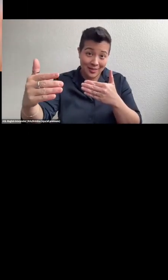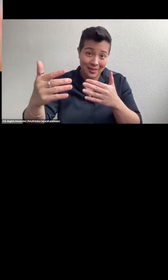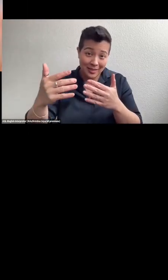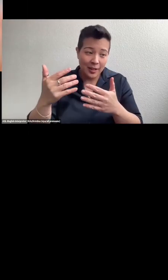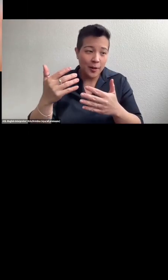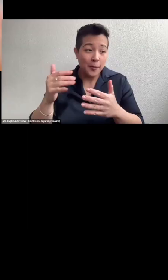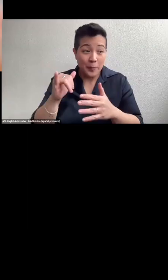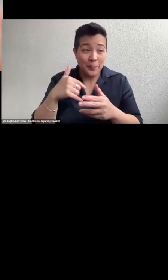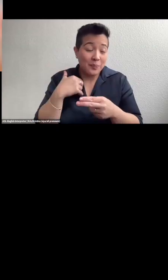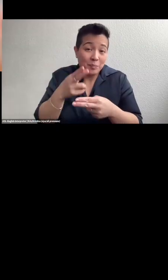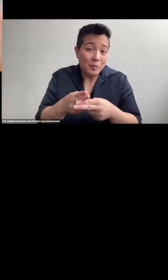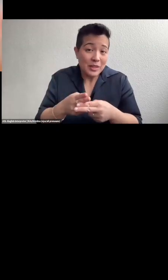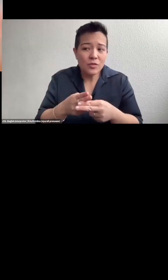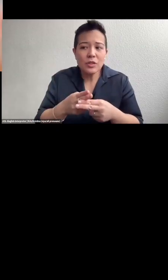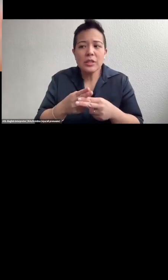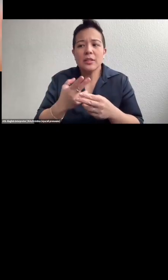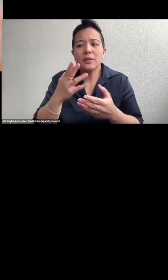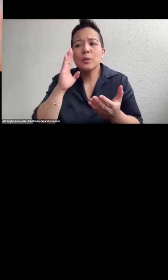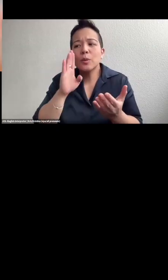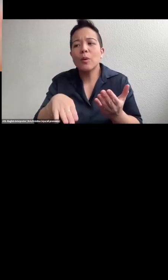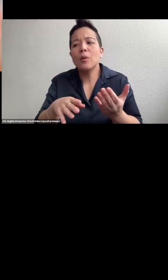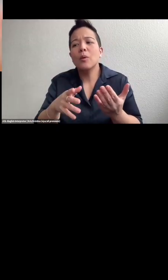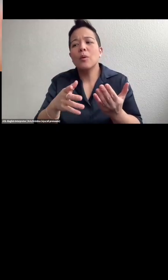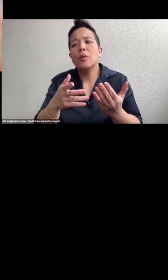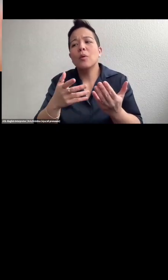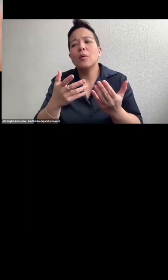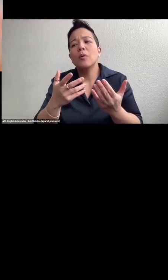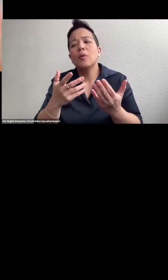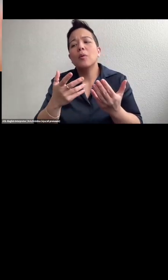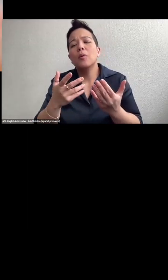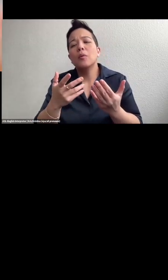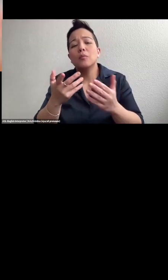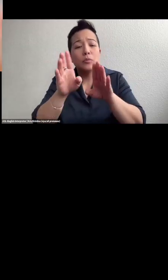I mentioned, you know, children grow up.